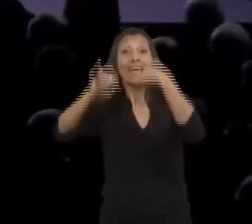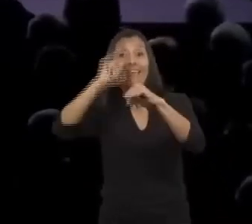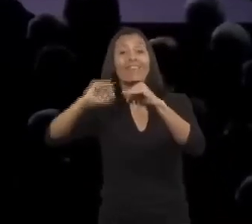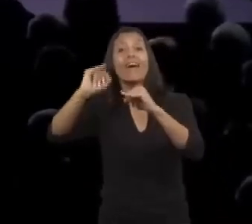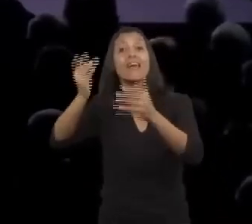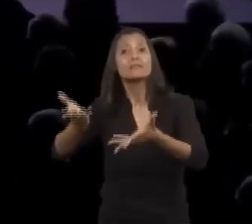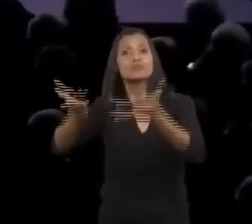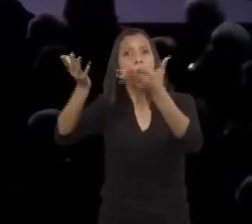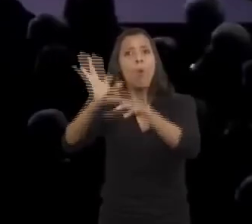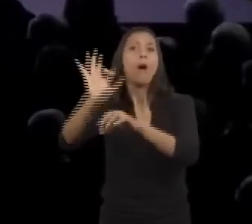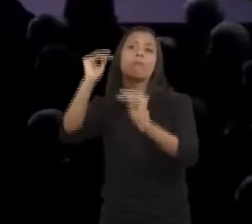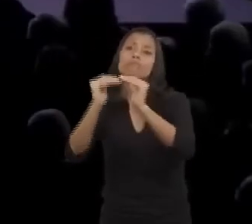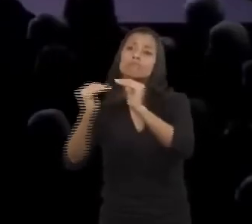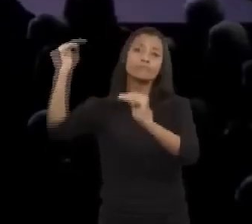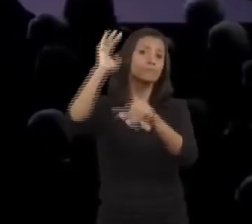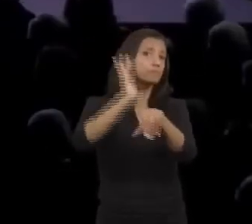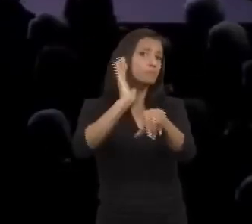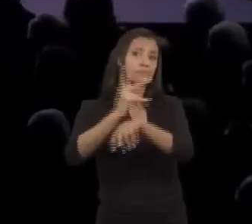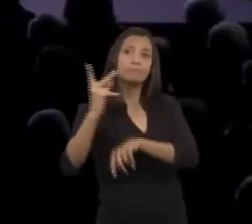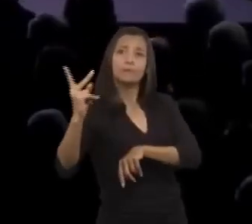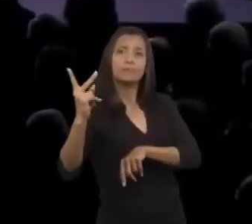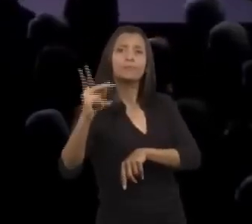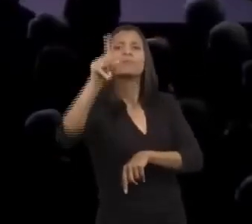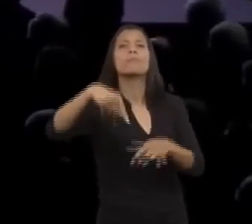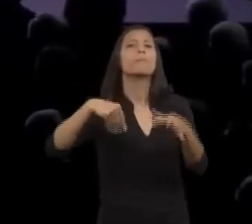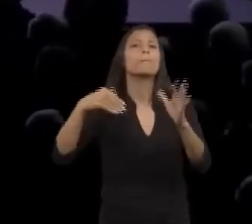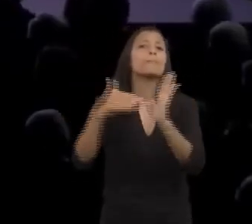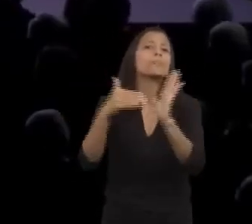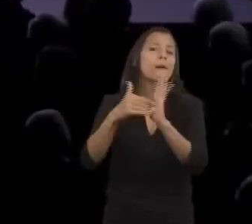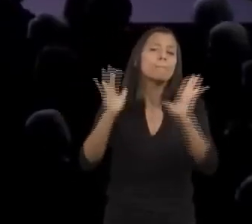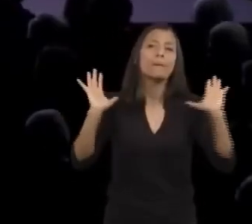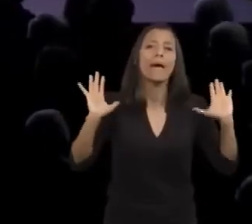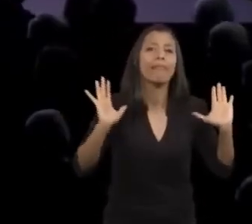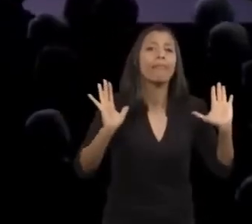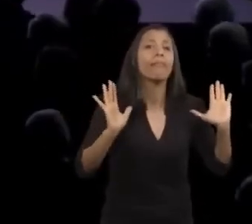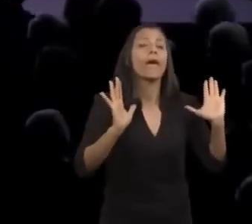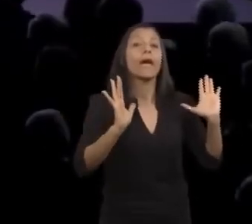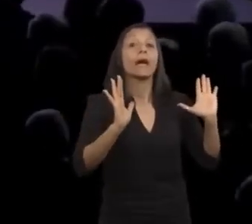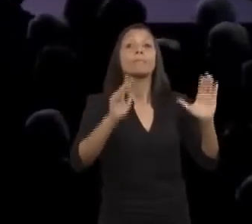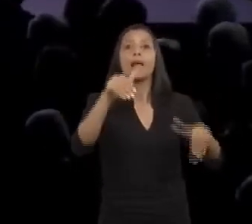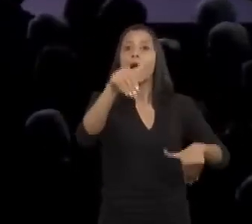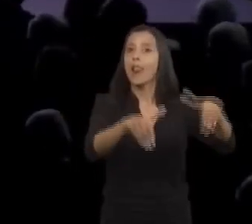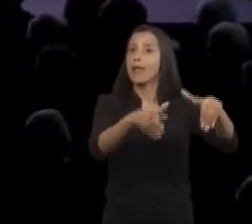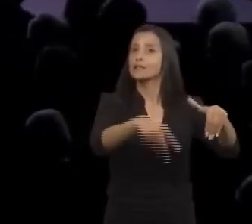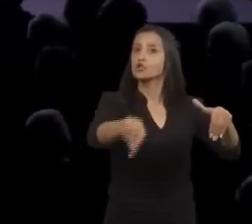has to do with an electoral risk,